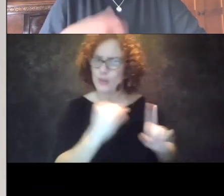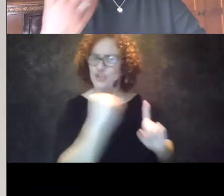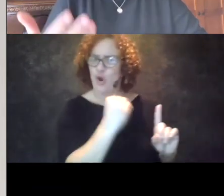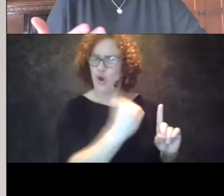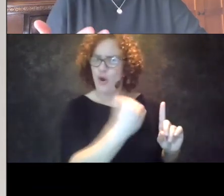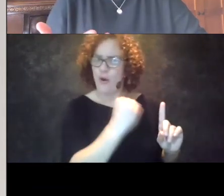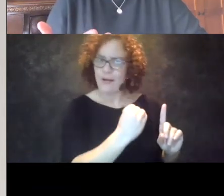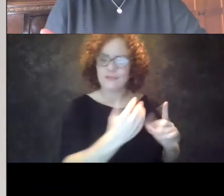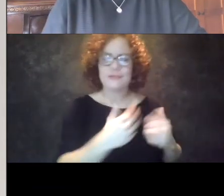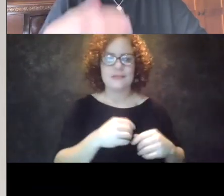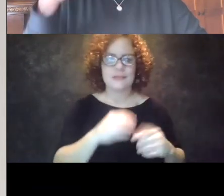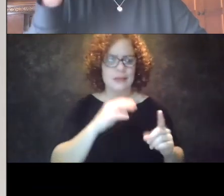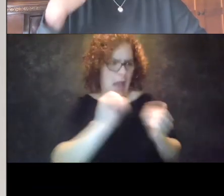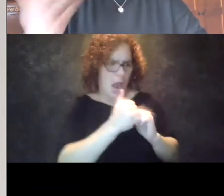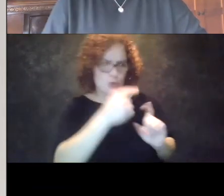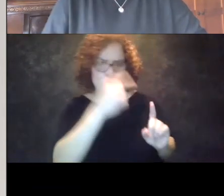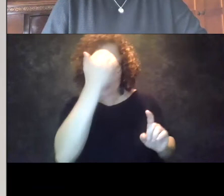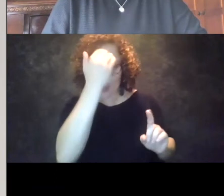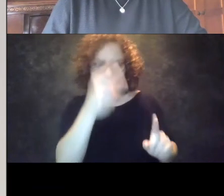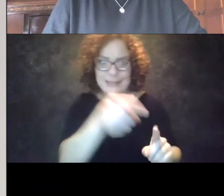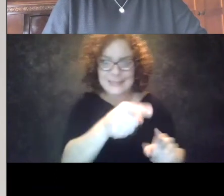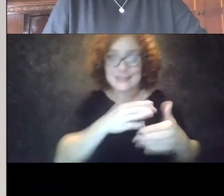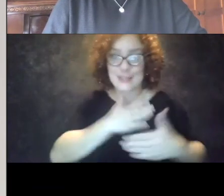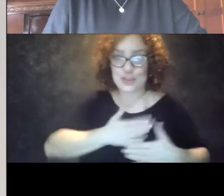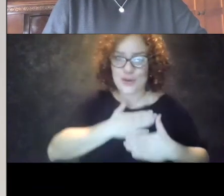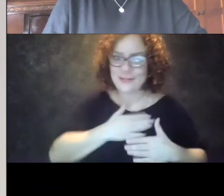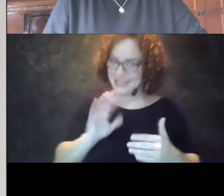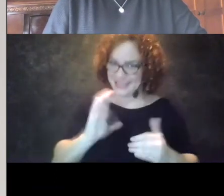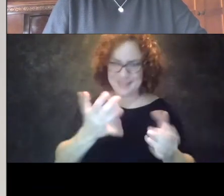you know if he's enjoying it and clearly the intervener was given information about how